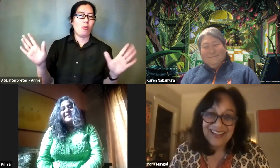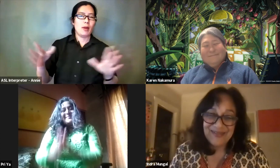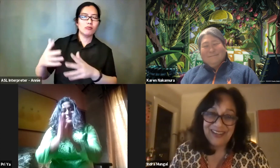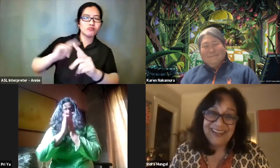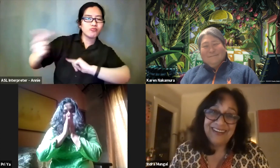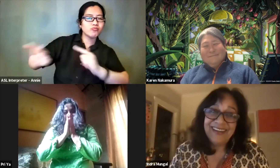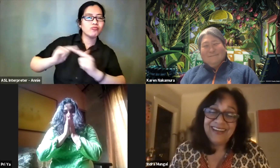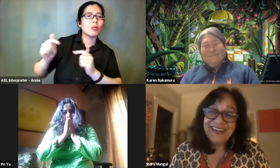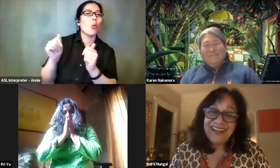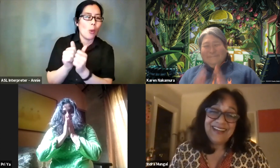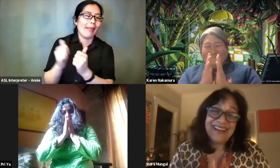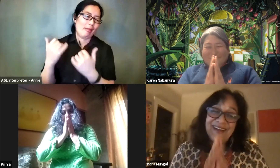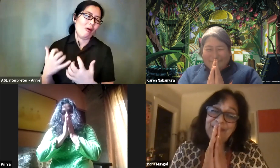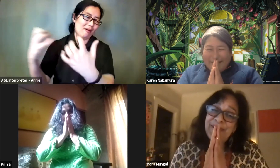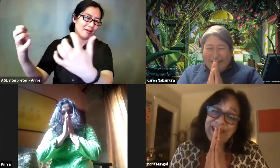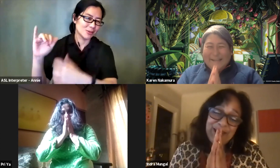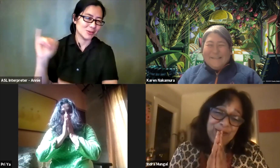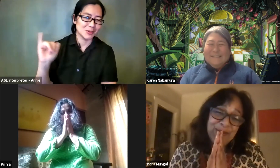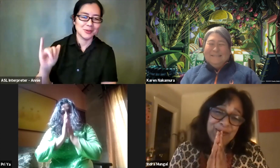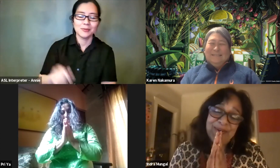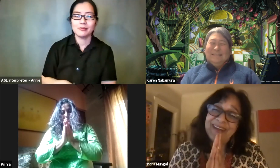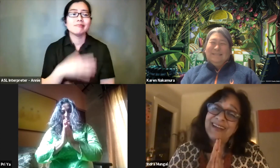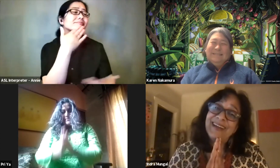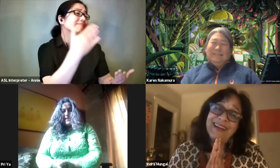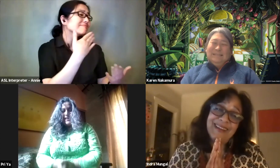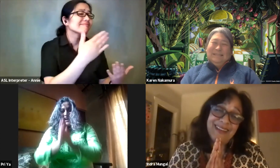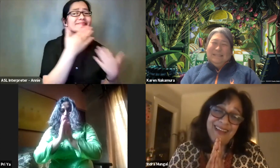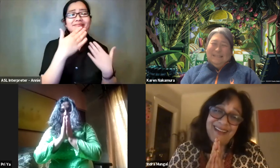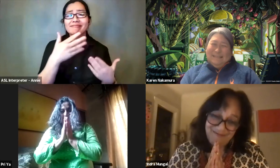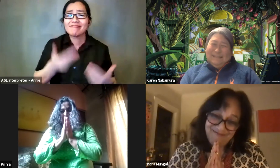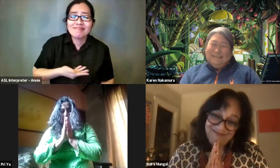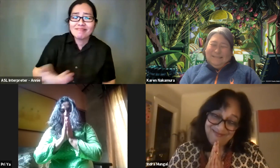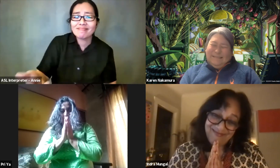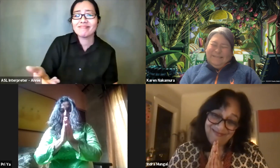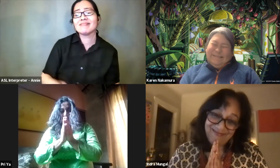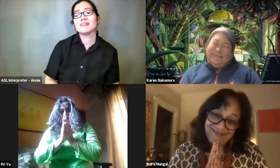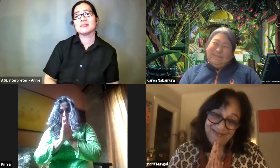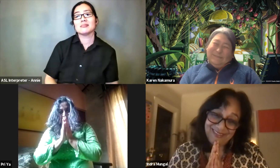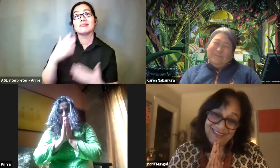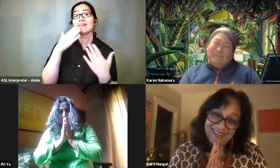Priya Ramasubban: Much, thank you for inviting me, and thank you for to all the audiences